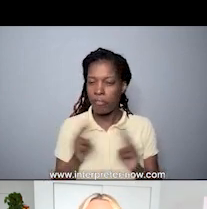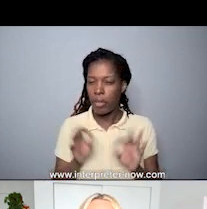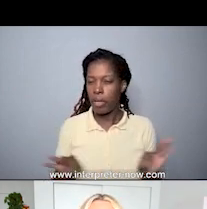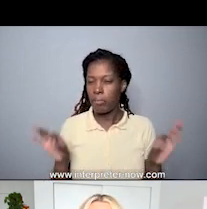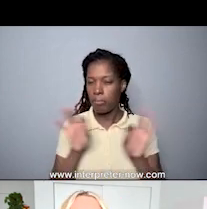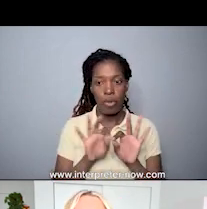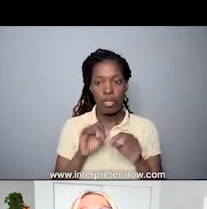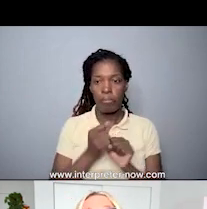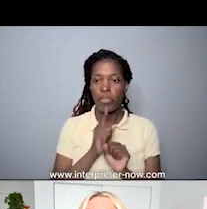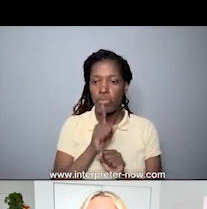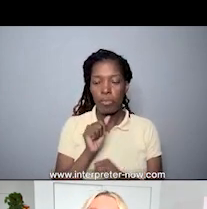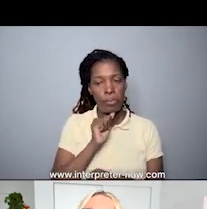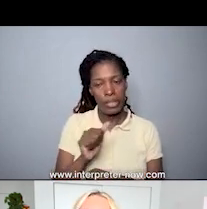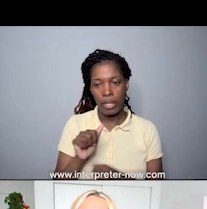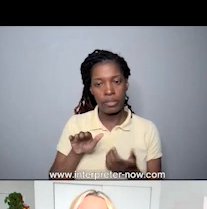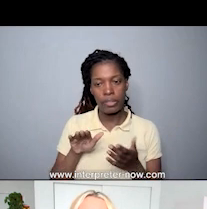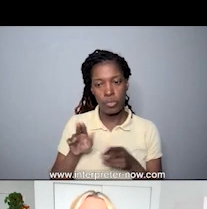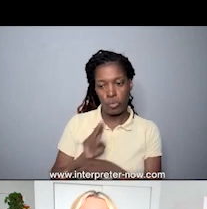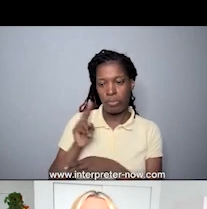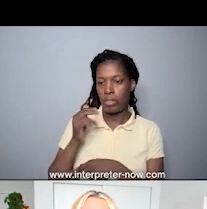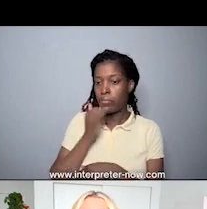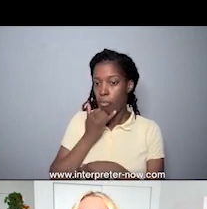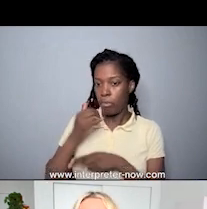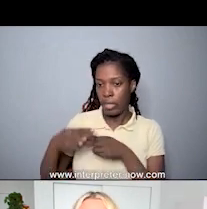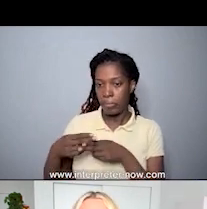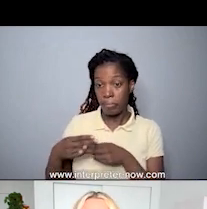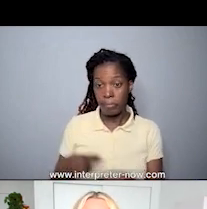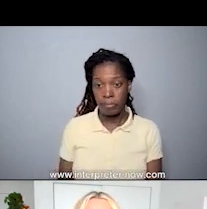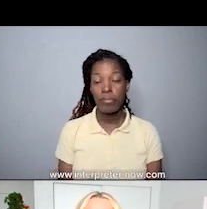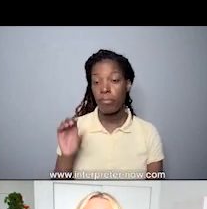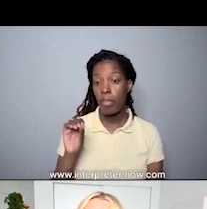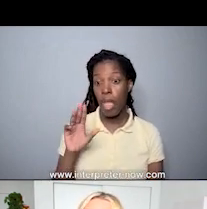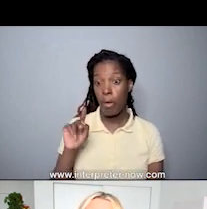So it's really important to make sure that we're not dead-naming. Outing.